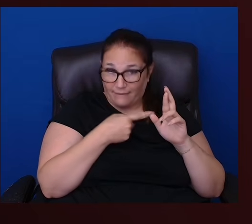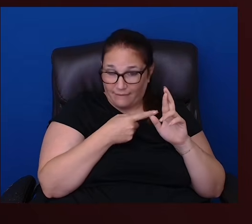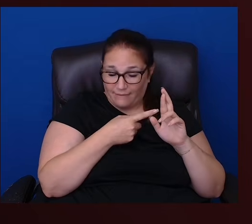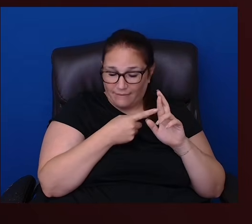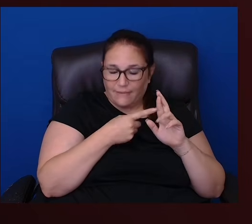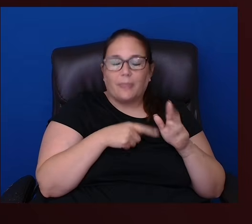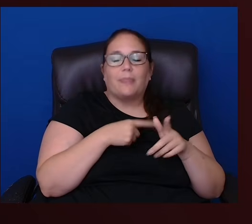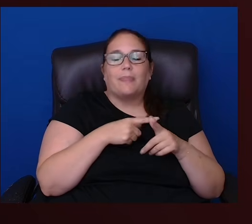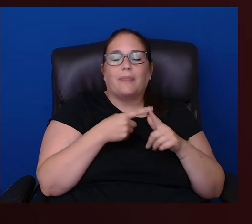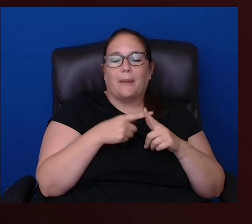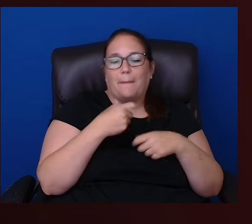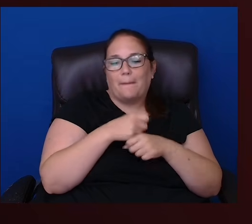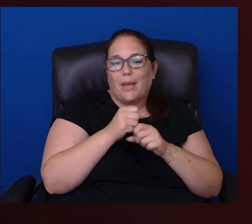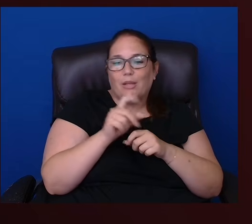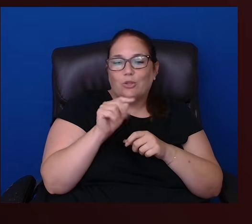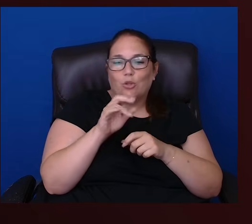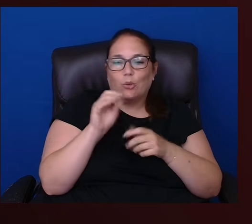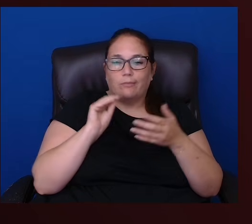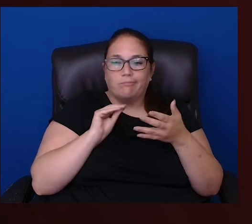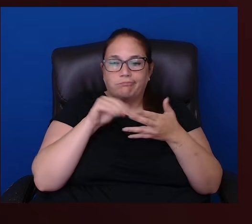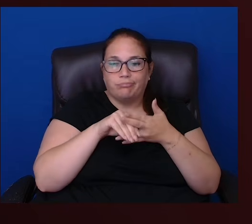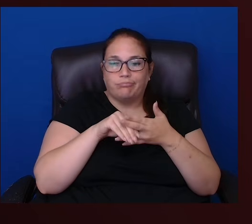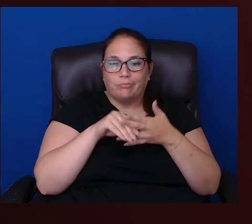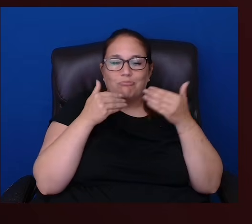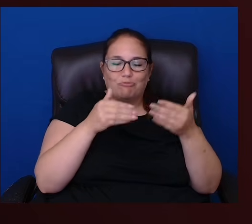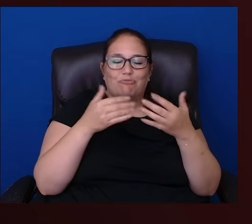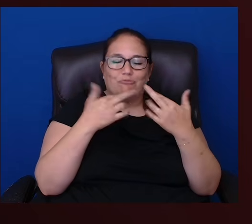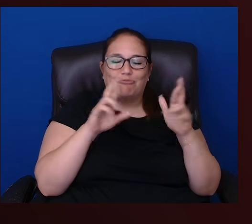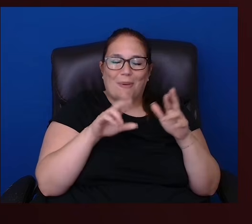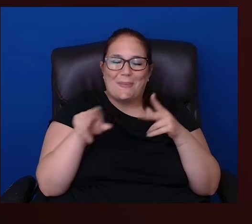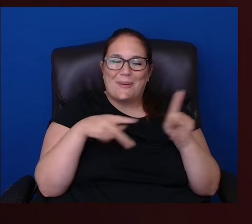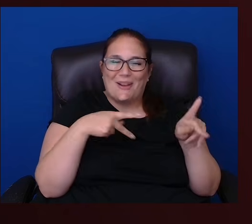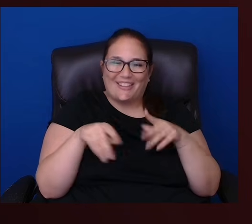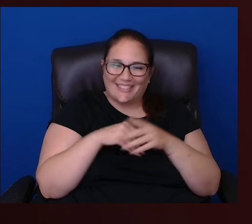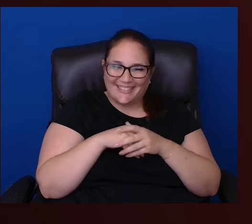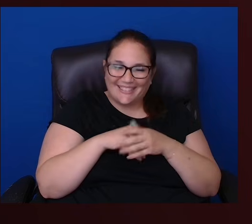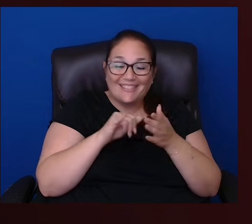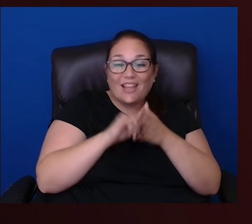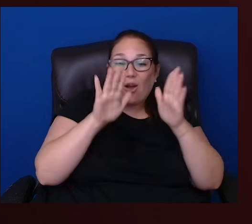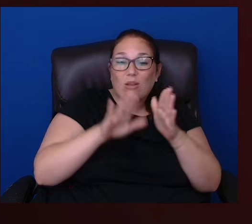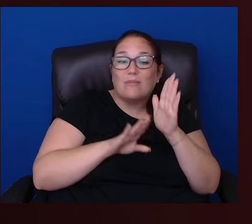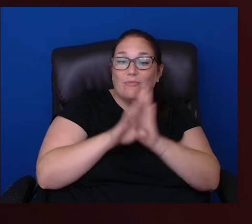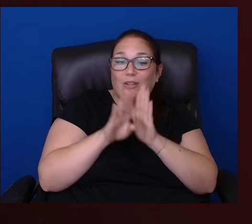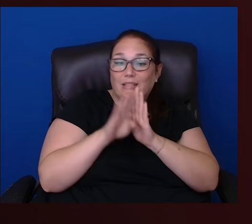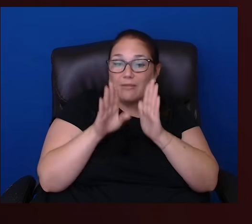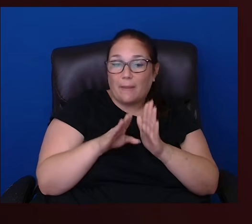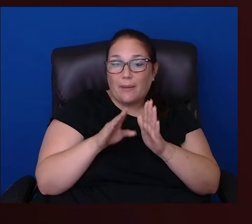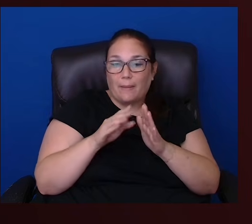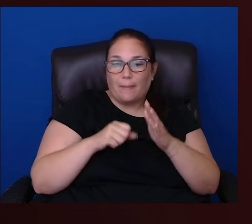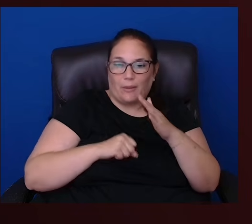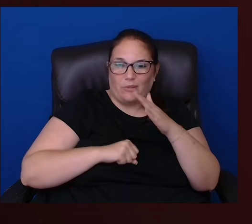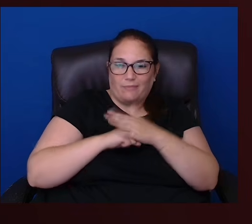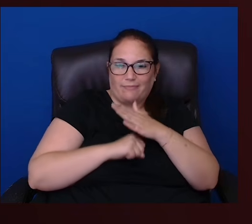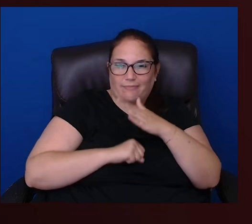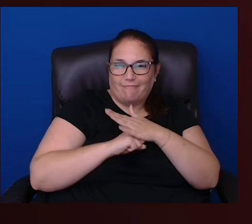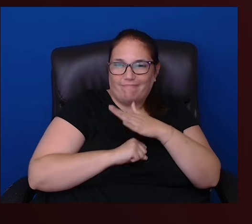and pop it in there and party, okay. That is awesome for development, but you're capped. You get a certain number of tokens for free.